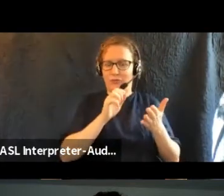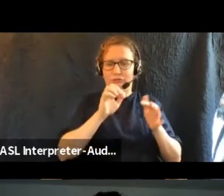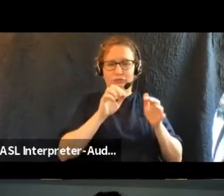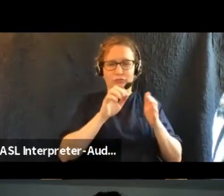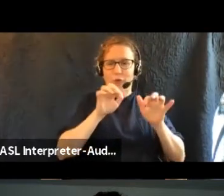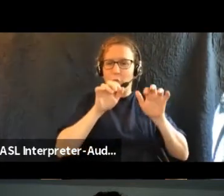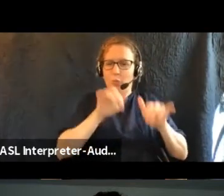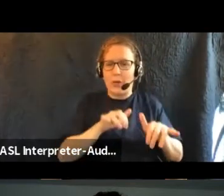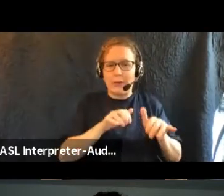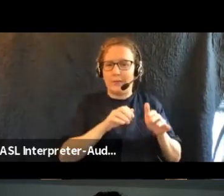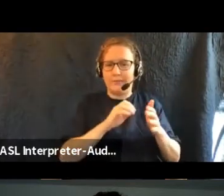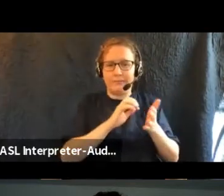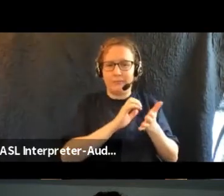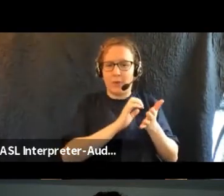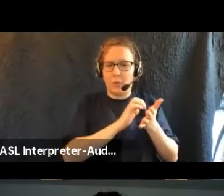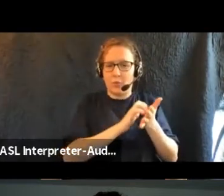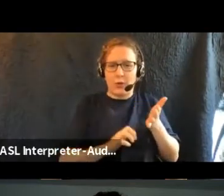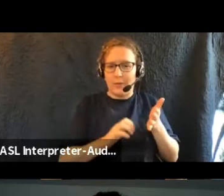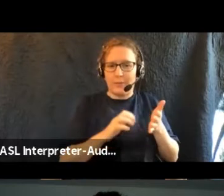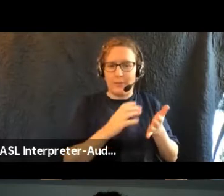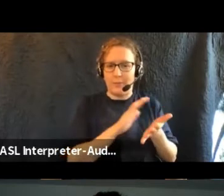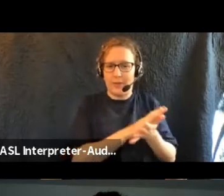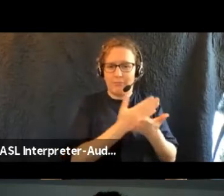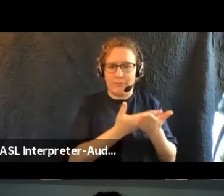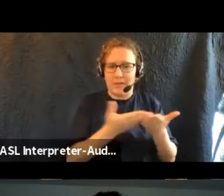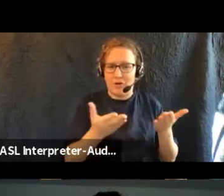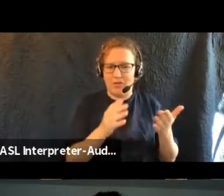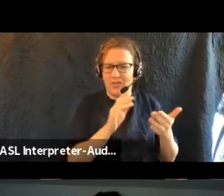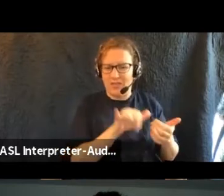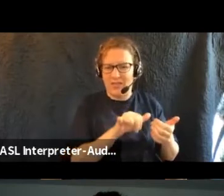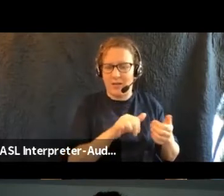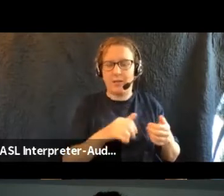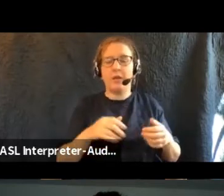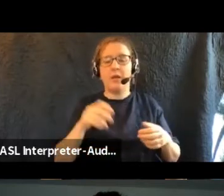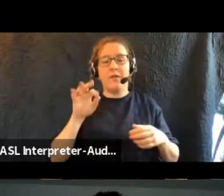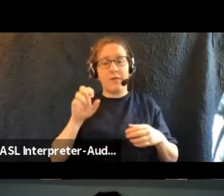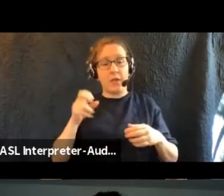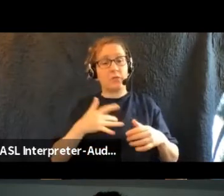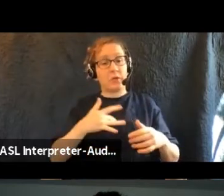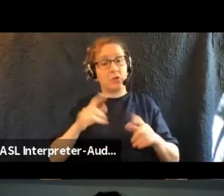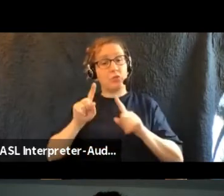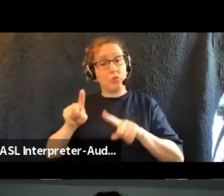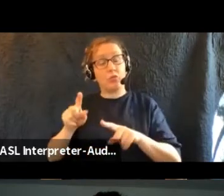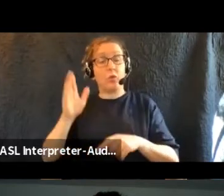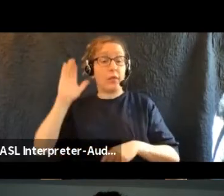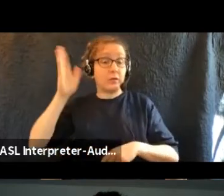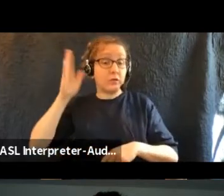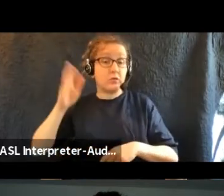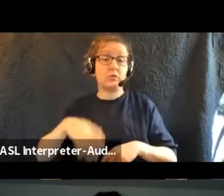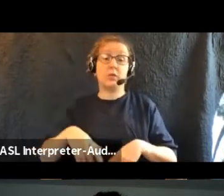It's Fellows are going to lectures, community service events, site visits, things that are